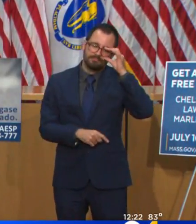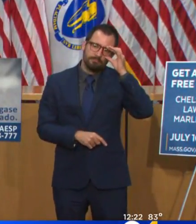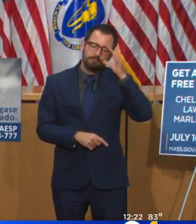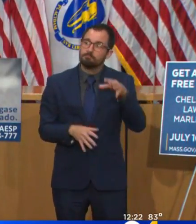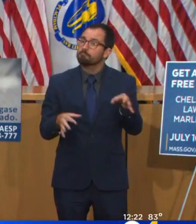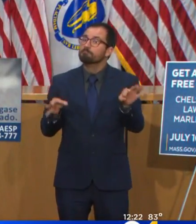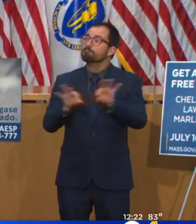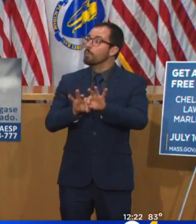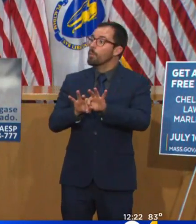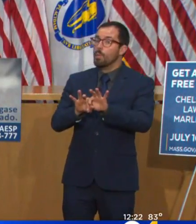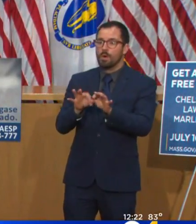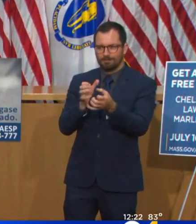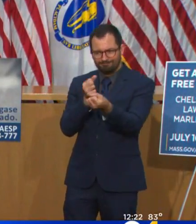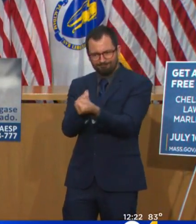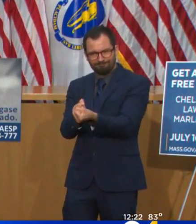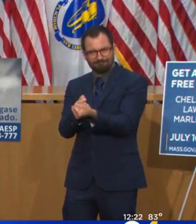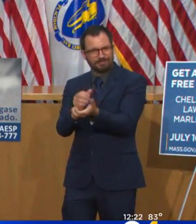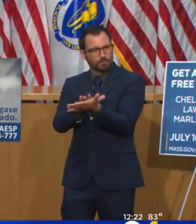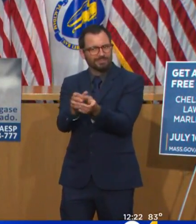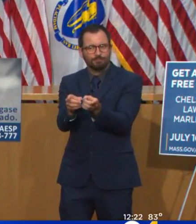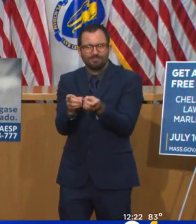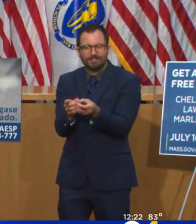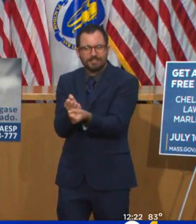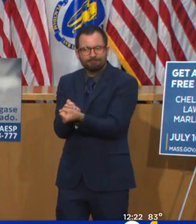IT'S A MUCH MORE EFFECTIVE WAY FOR THE FEDS TO PLAY IN THIS SPACE AND PUT A ONE SIZE FITS